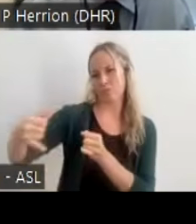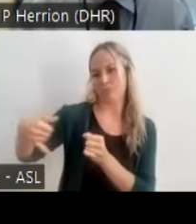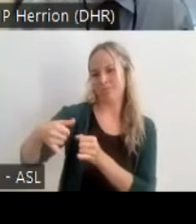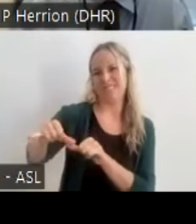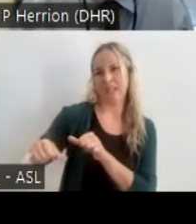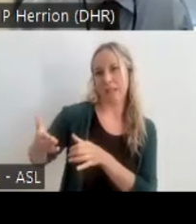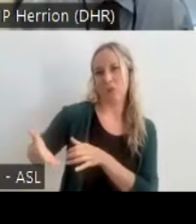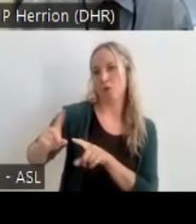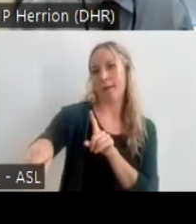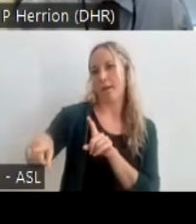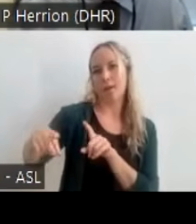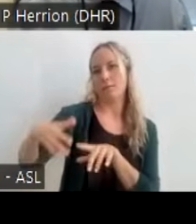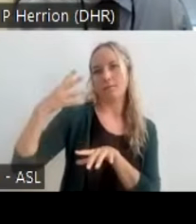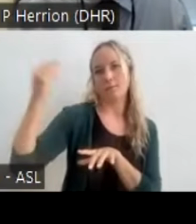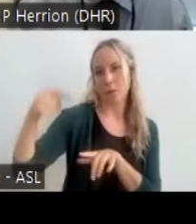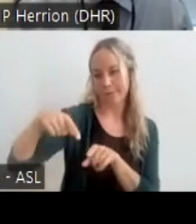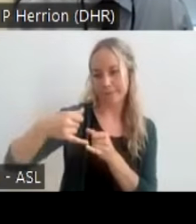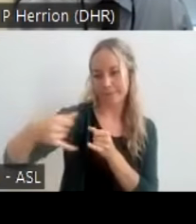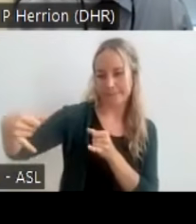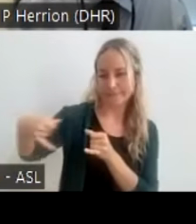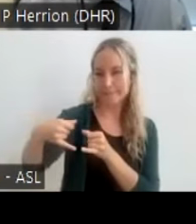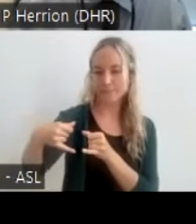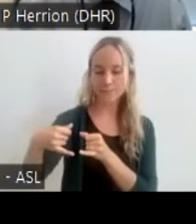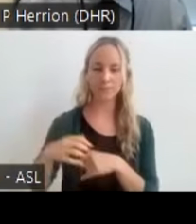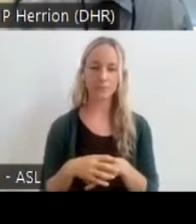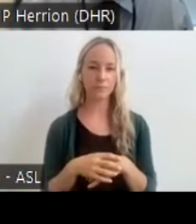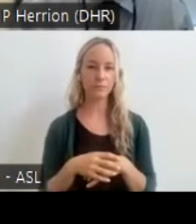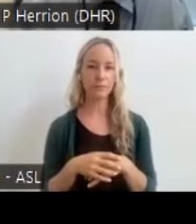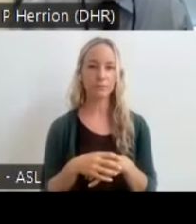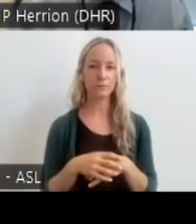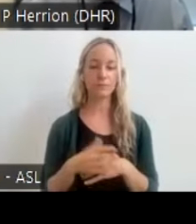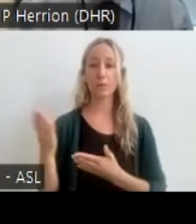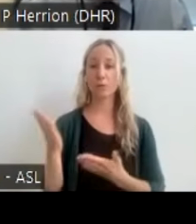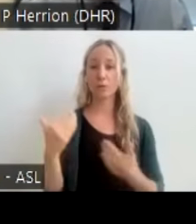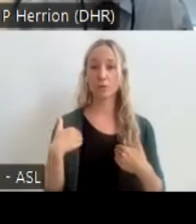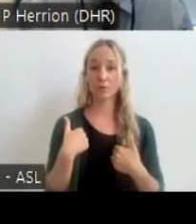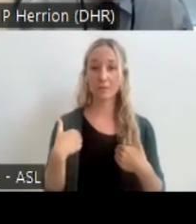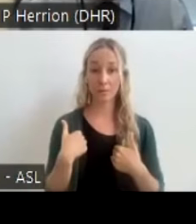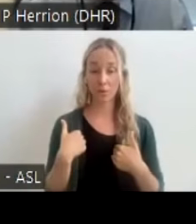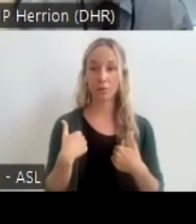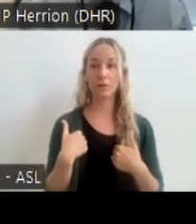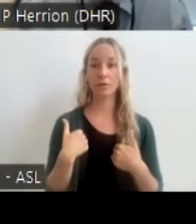person with the disability, That often means a harness or a leash or other tether,